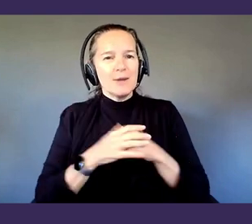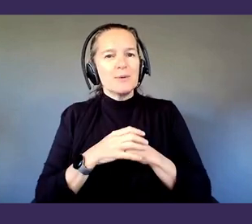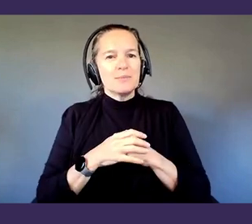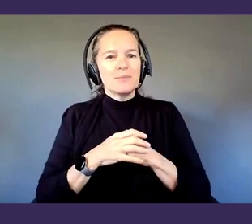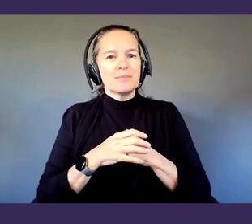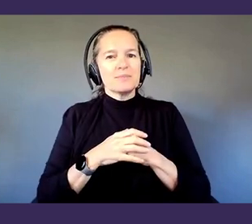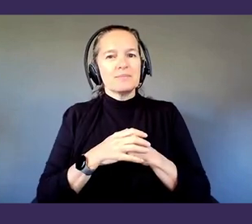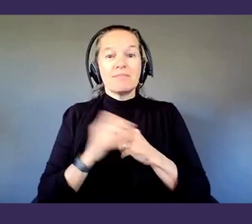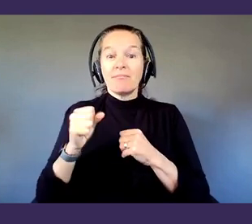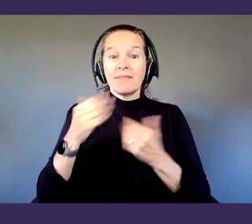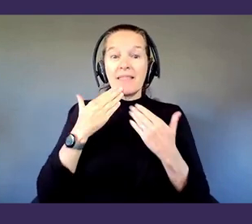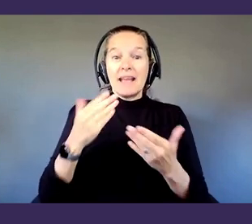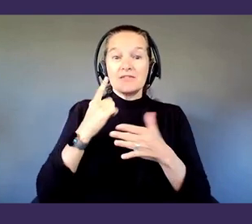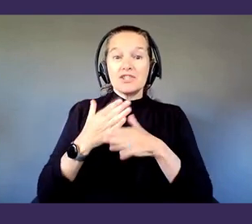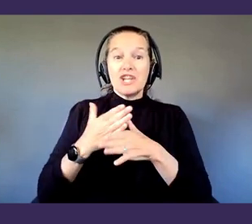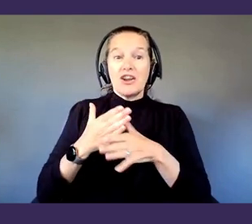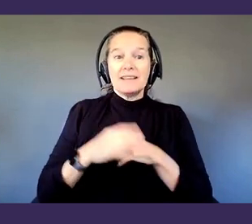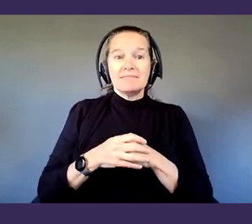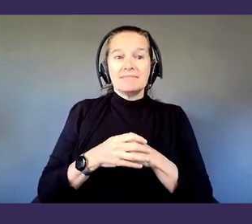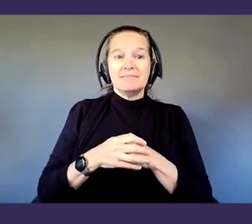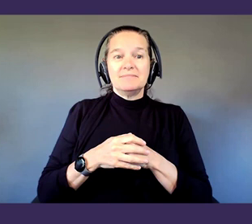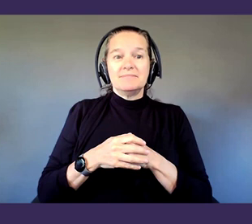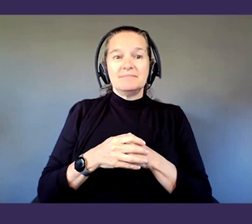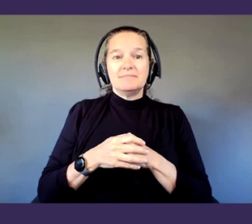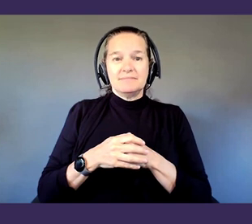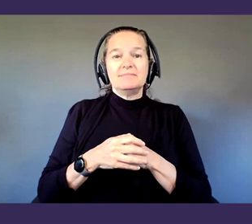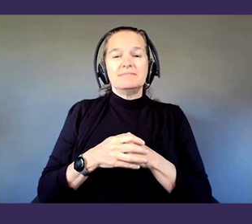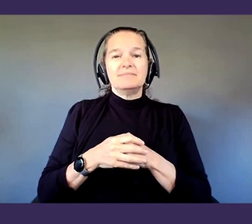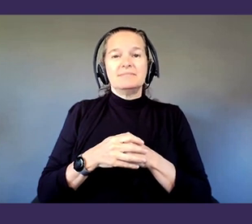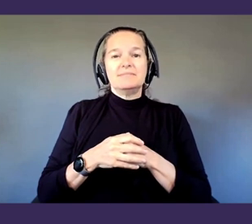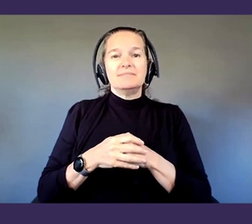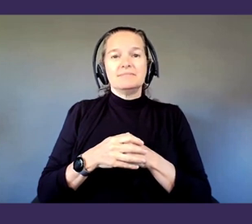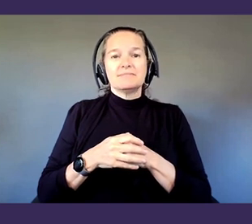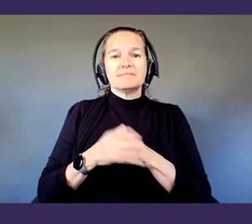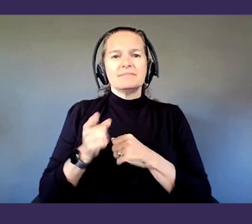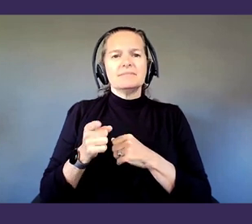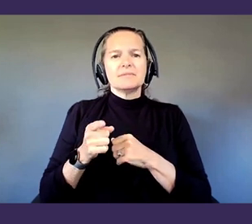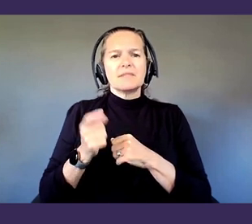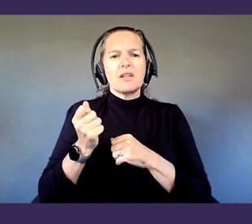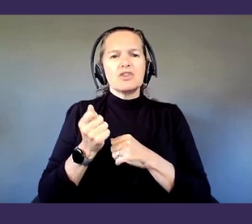Yeah, thank you for sharing that. A couple of questions are asking,